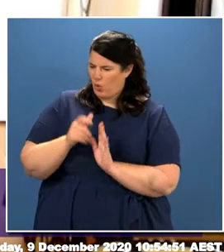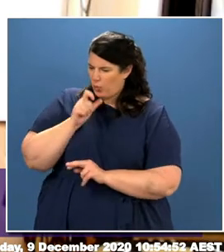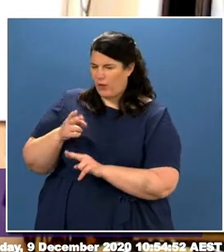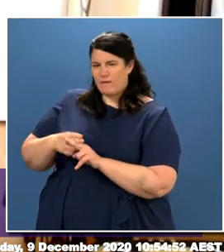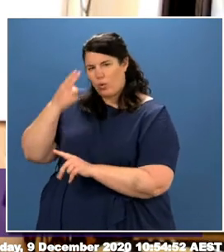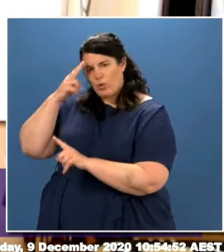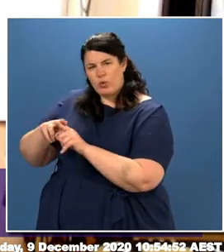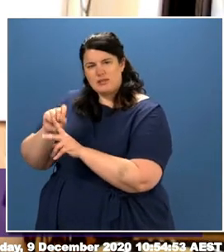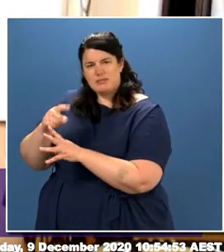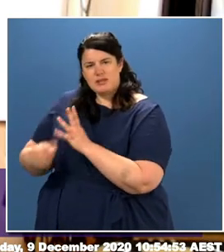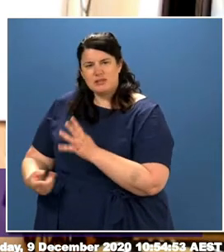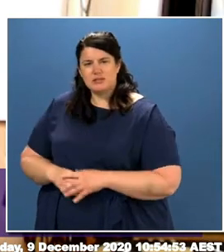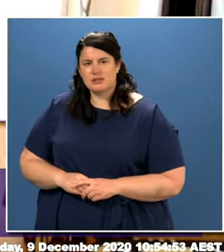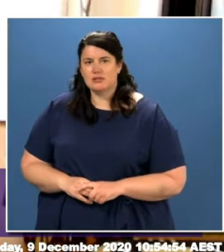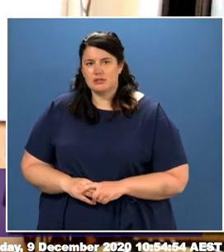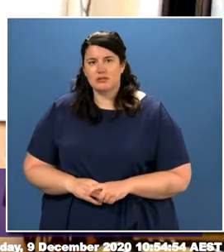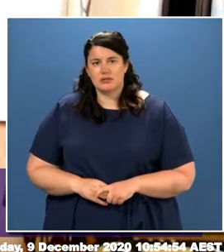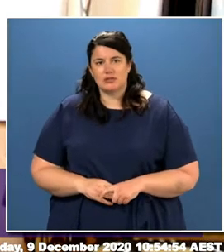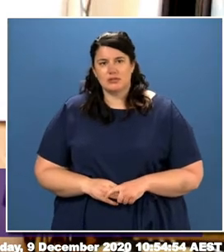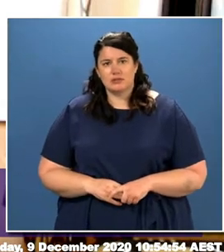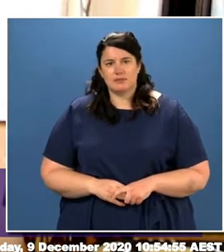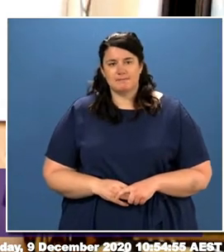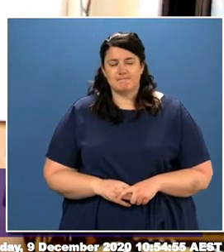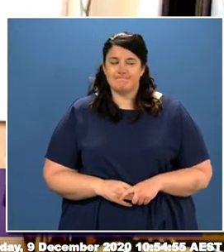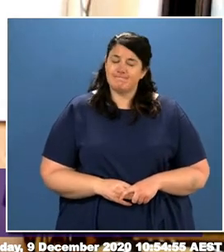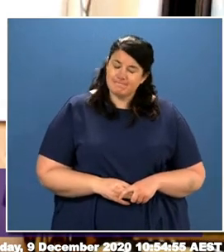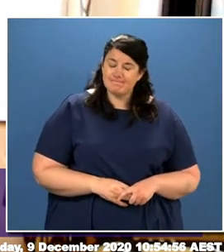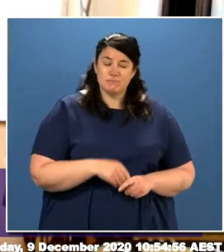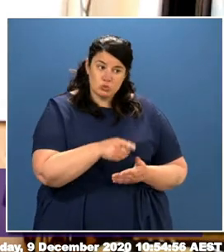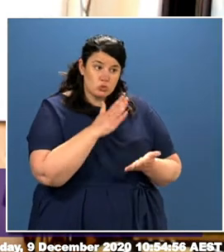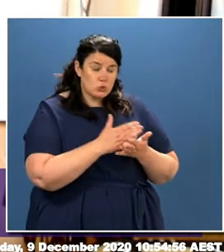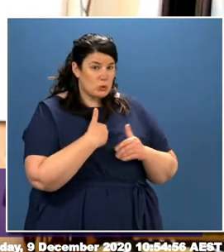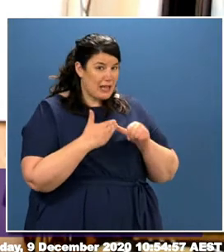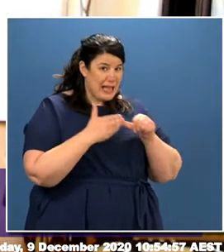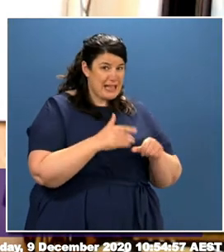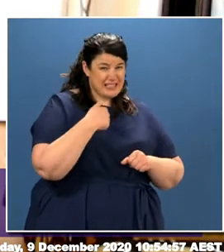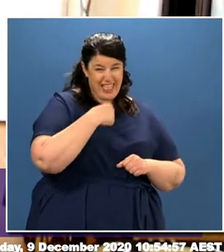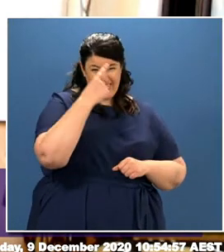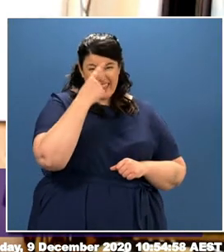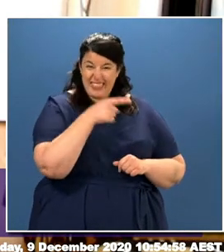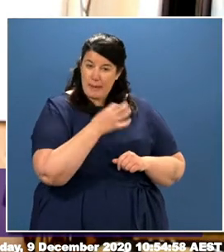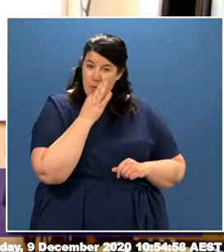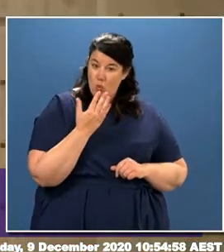It's becoming --- like I think that's more of a recent thing, having the different adjustments.